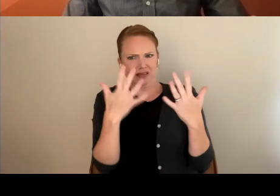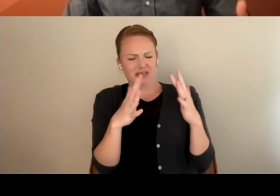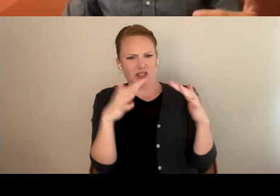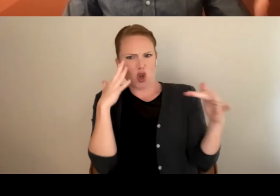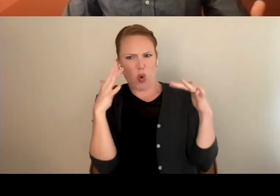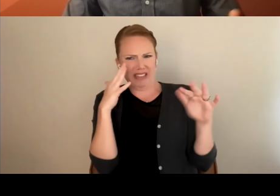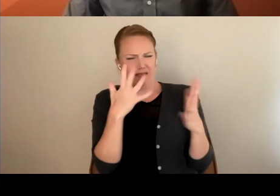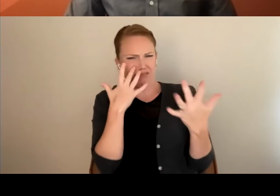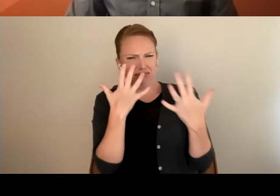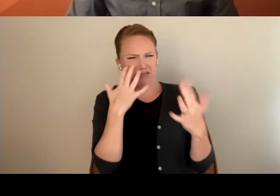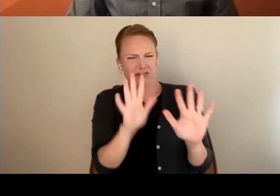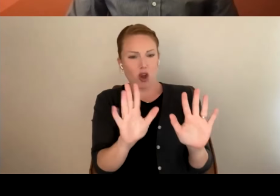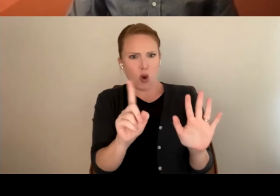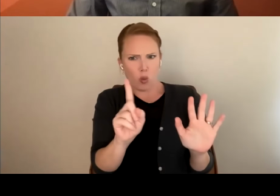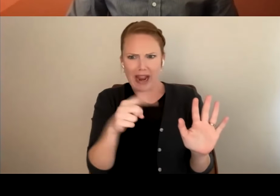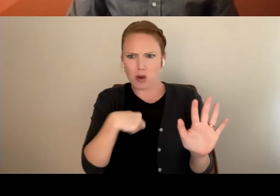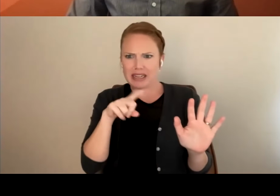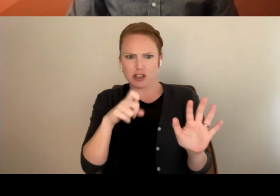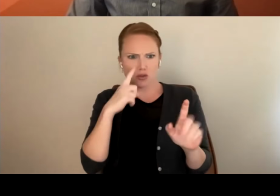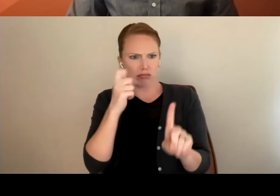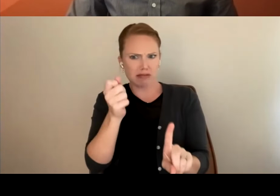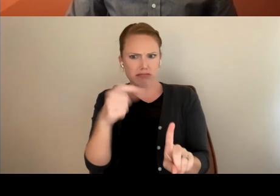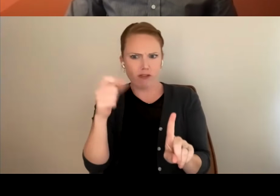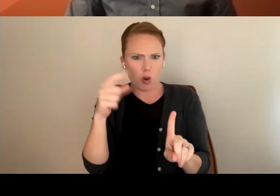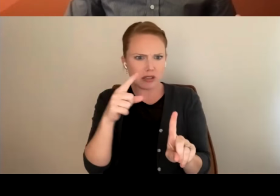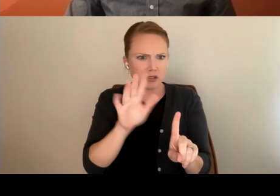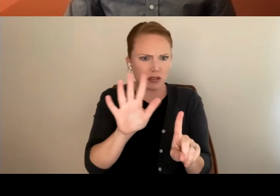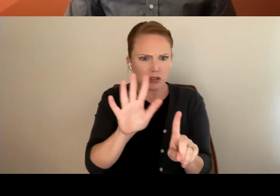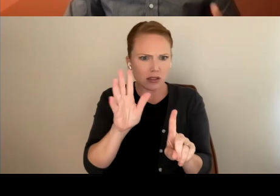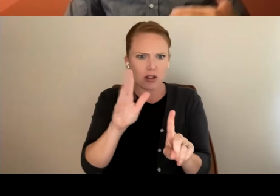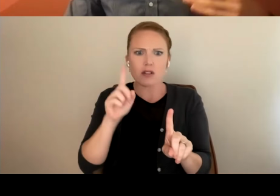we need a signal, where we need to see it to say on this pie graph, for instance, what